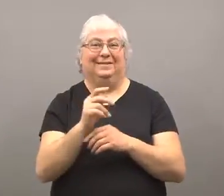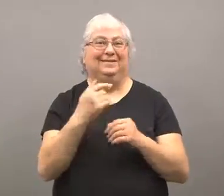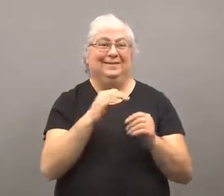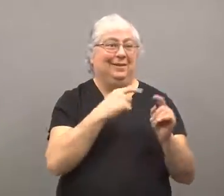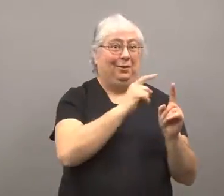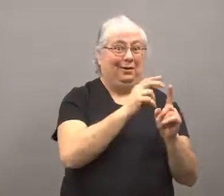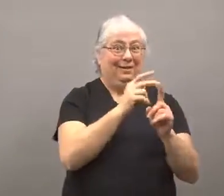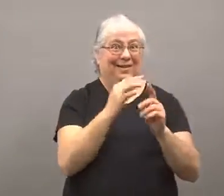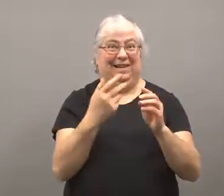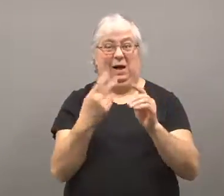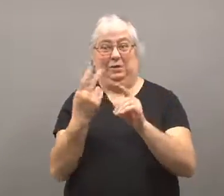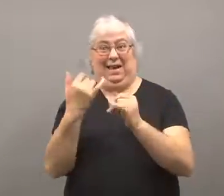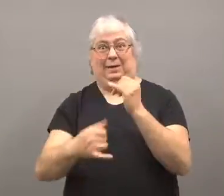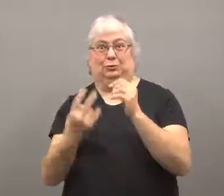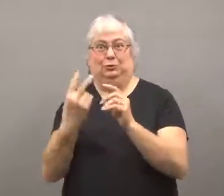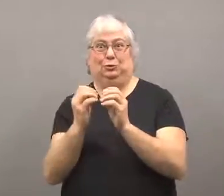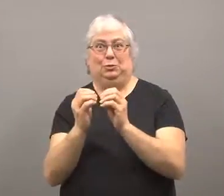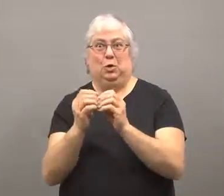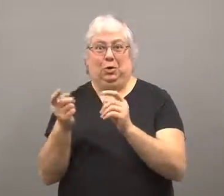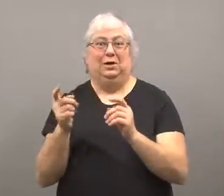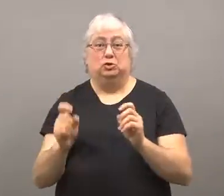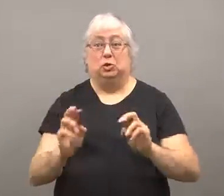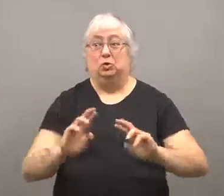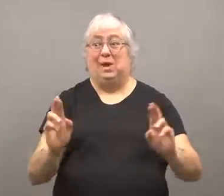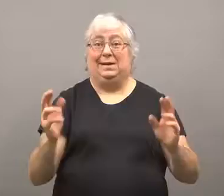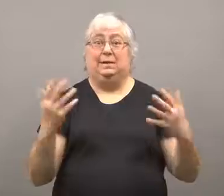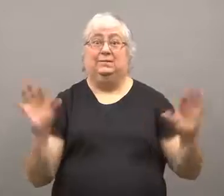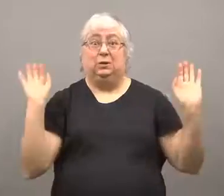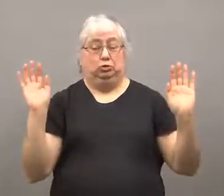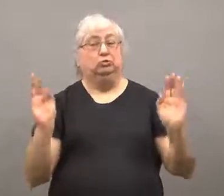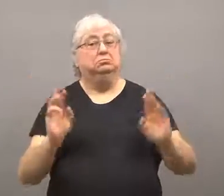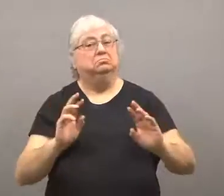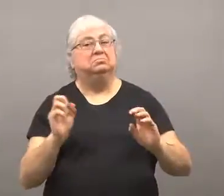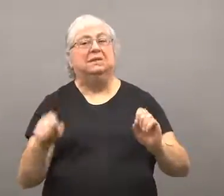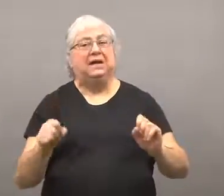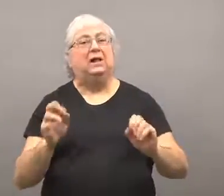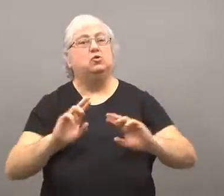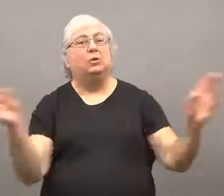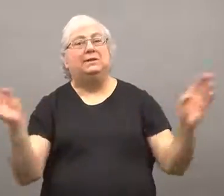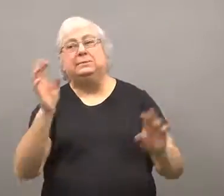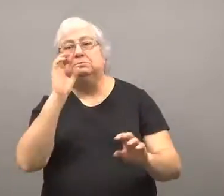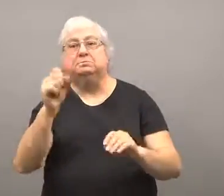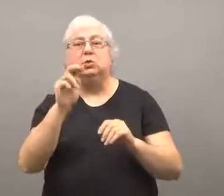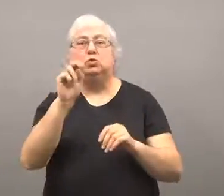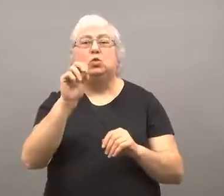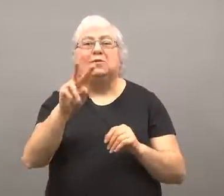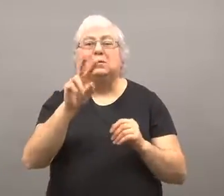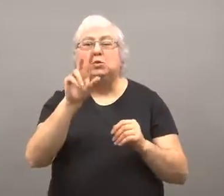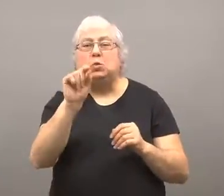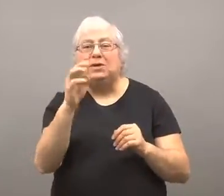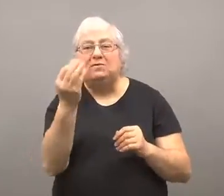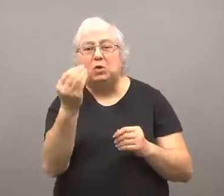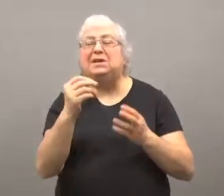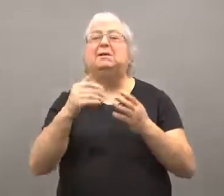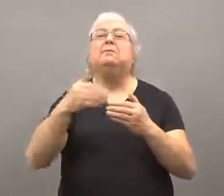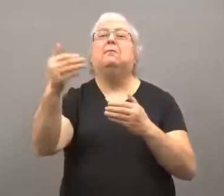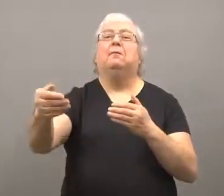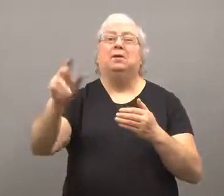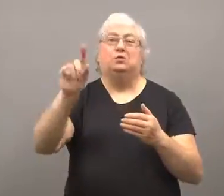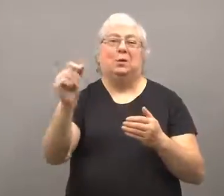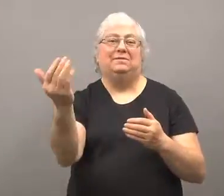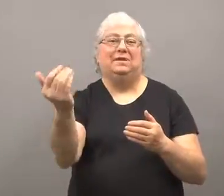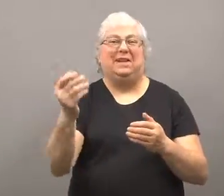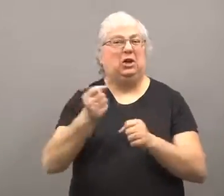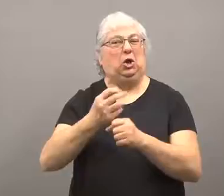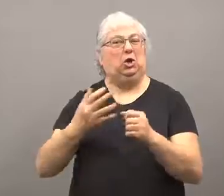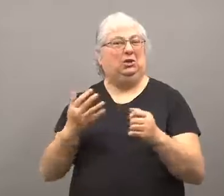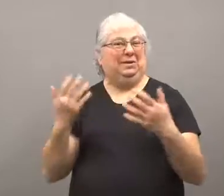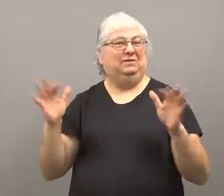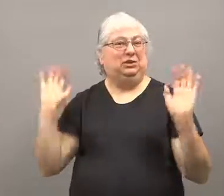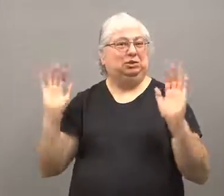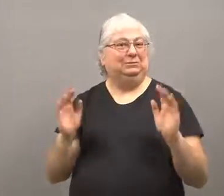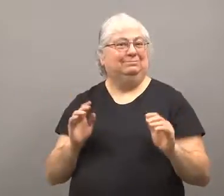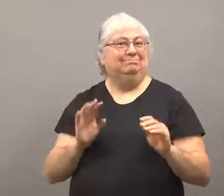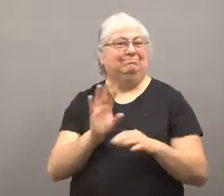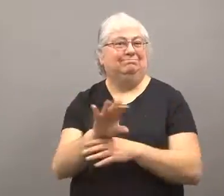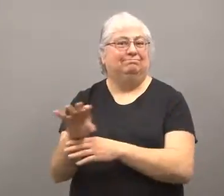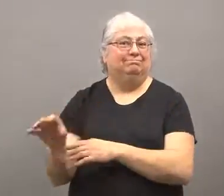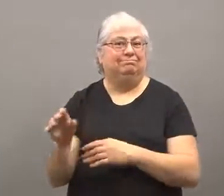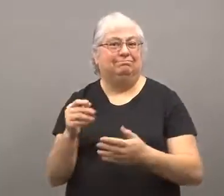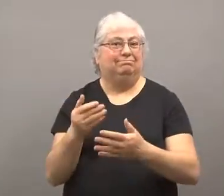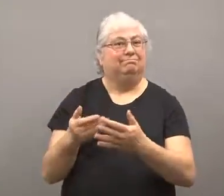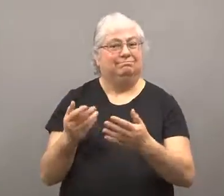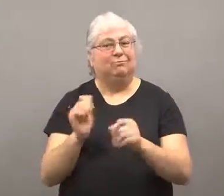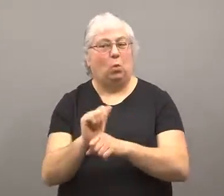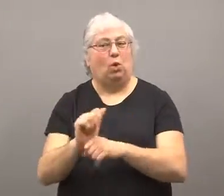These last two movies are to be released in November 2014, and in 2015.